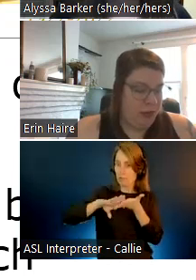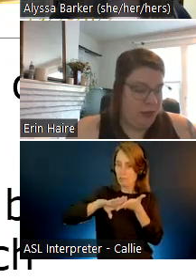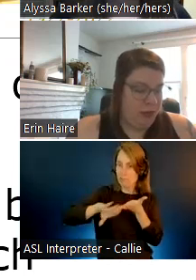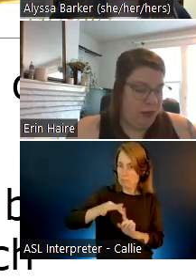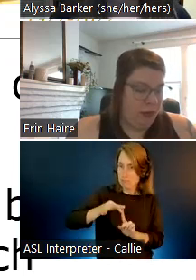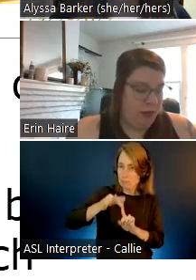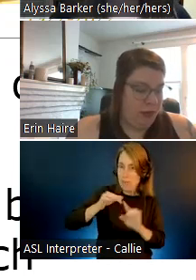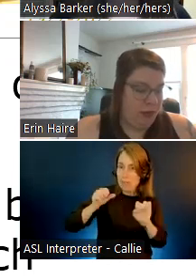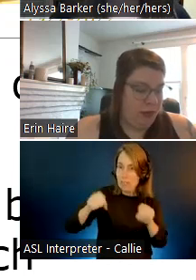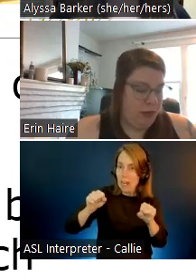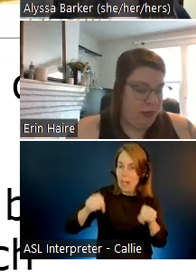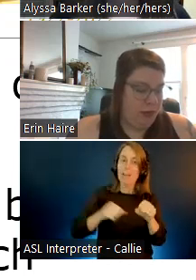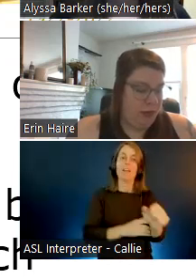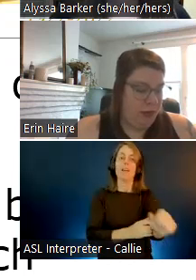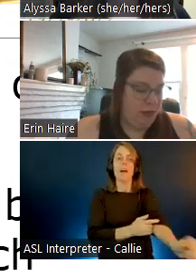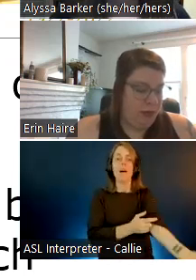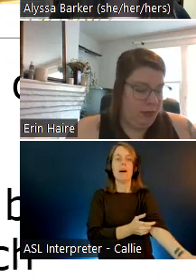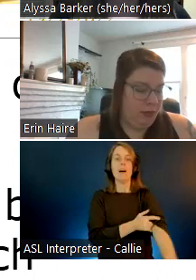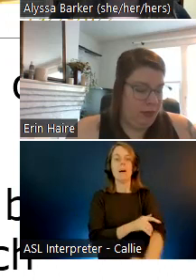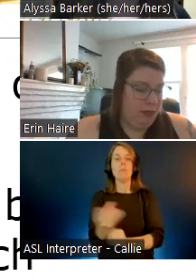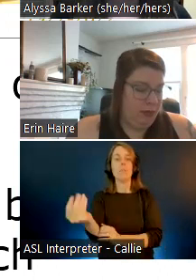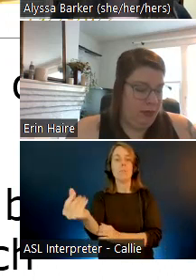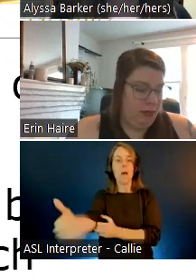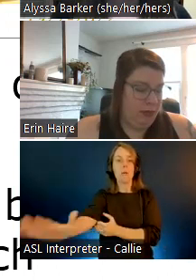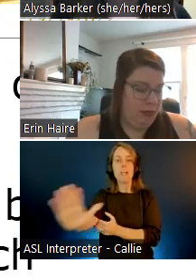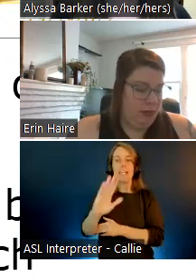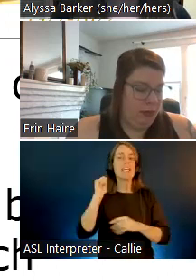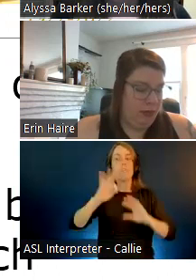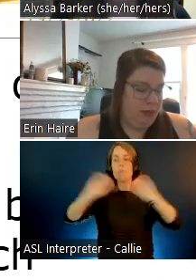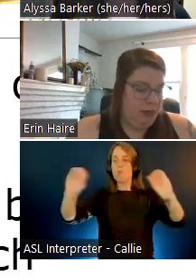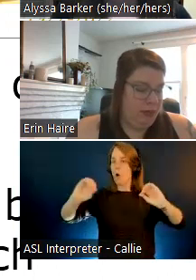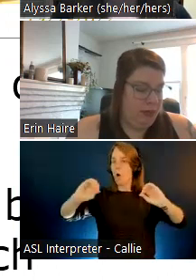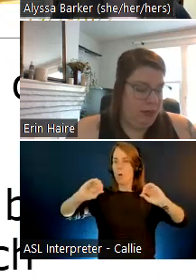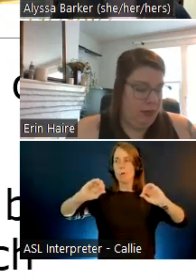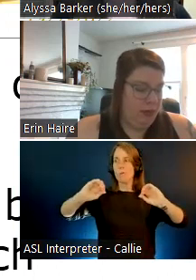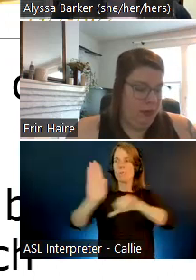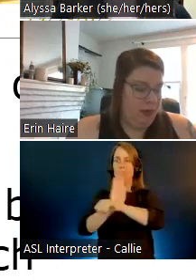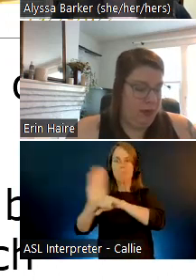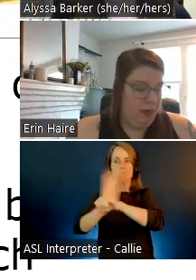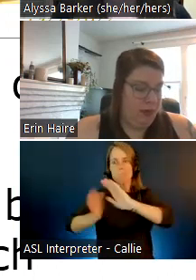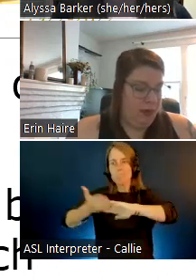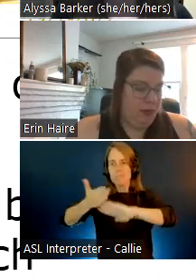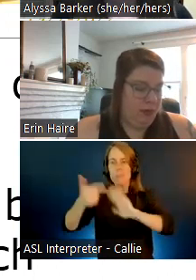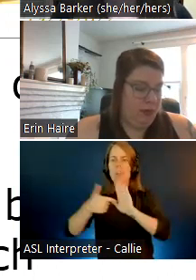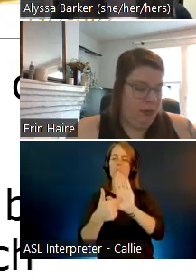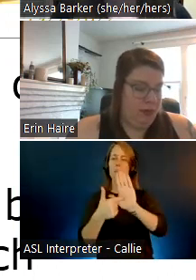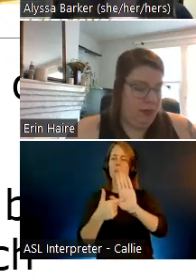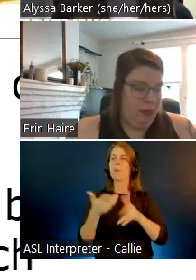so things like sometimes religious organizations will have houses that they allow congregants to